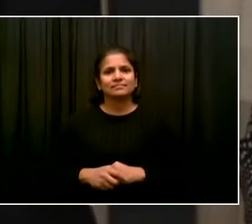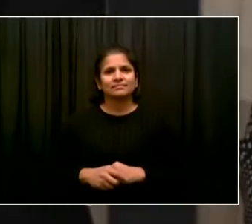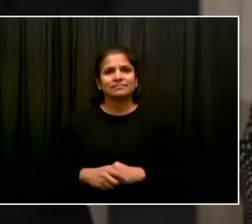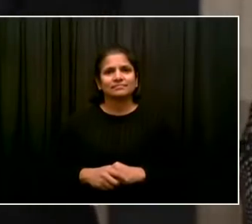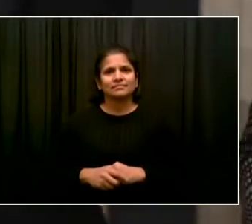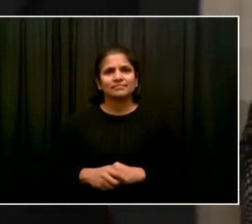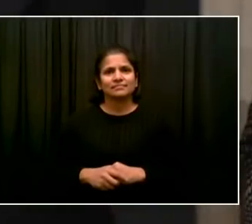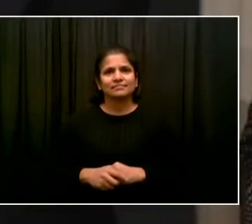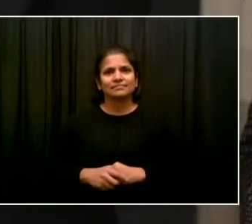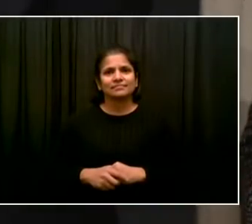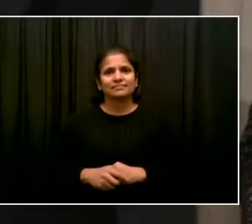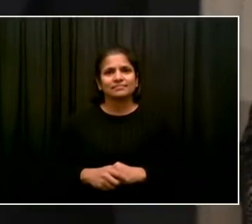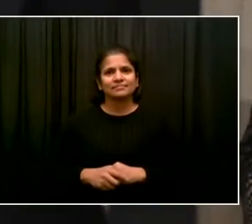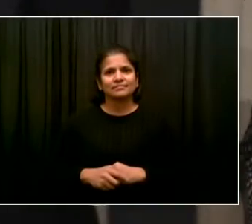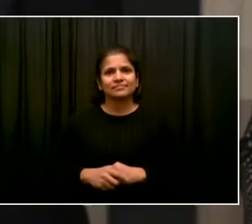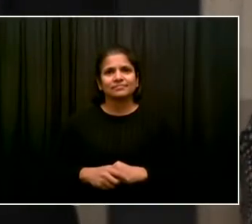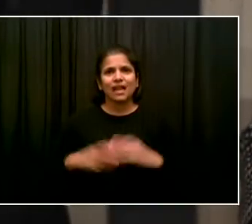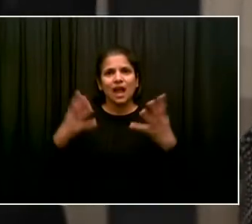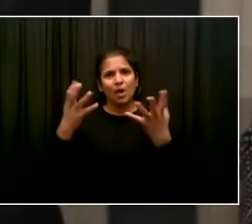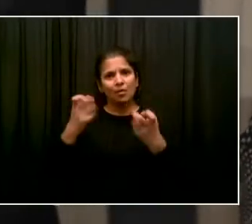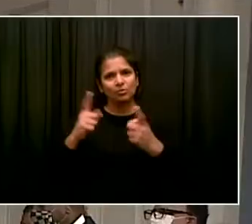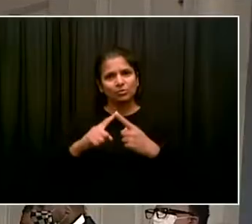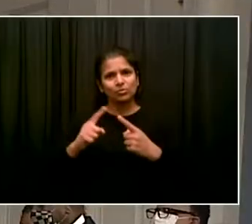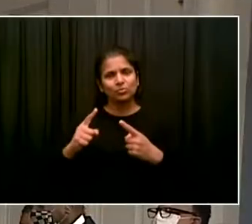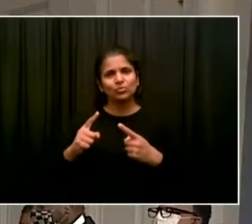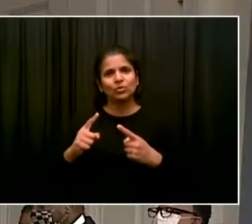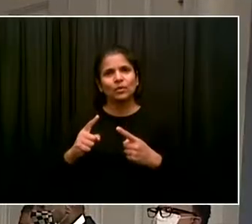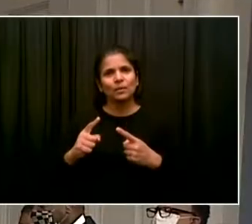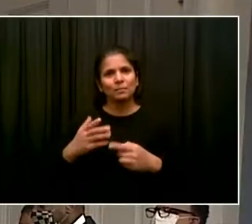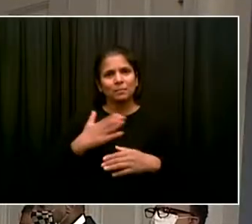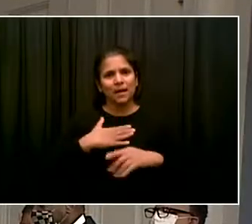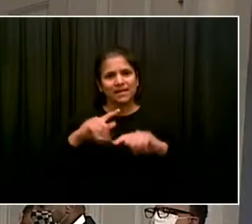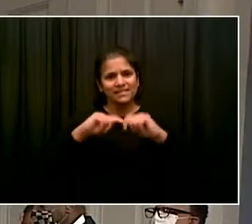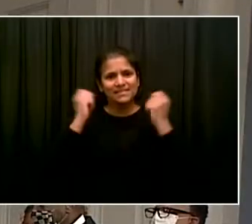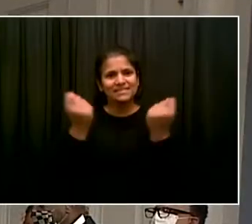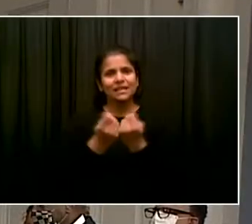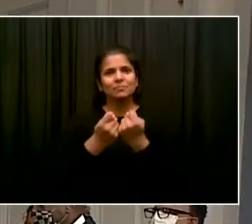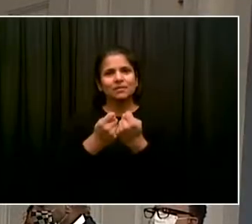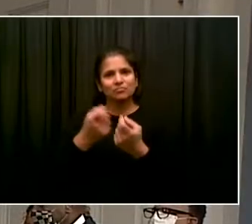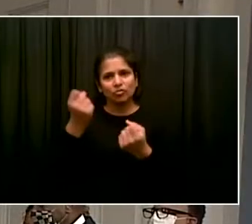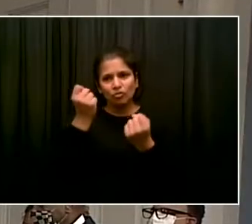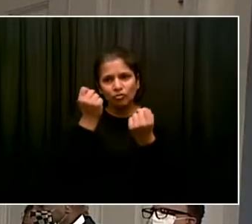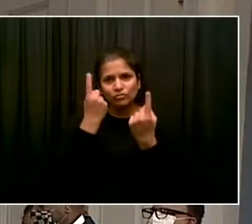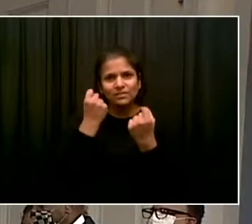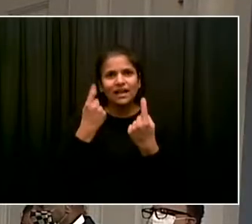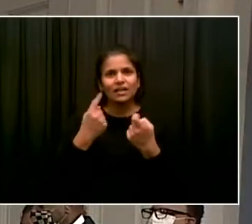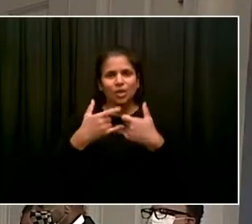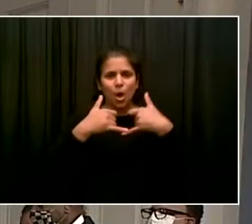SERVANT. FAITHFUL OF A FEW THINGS, COME ON UP AND GET